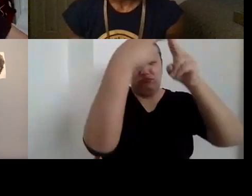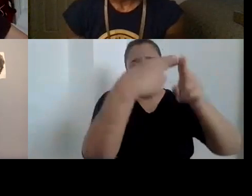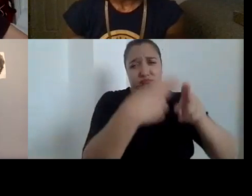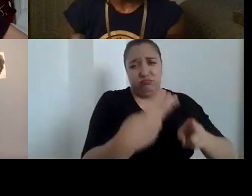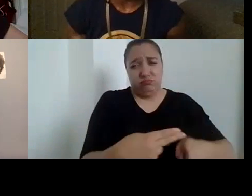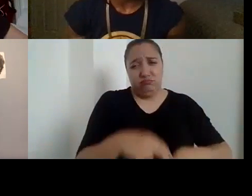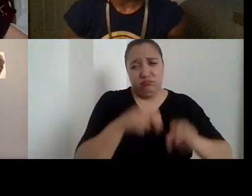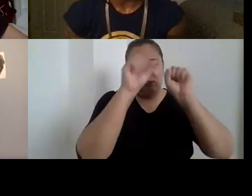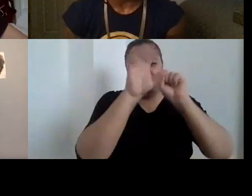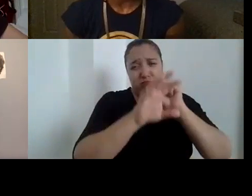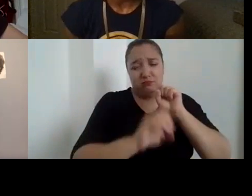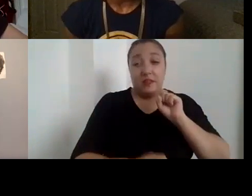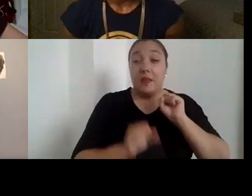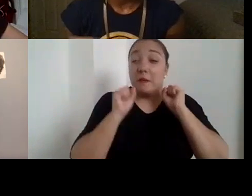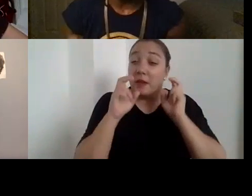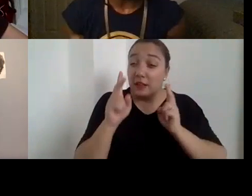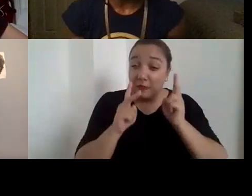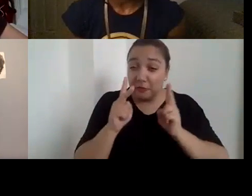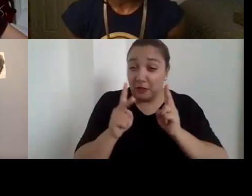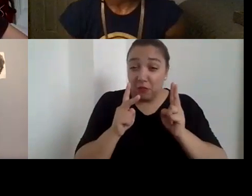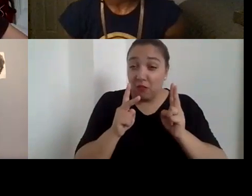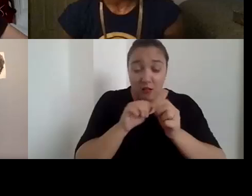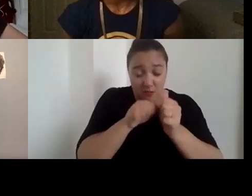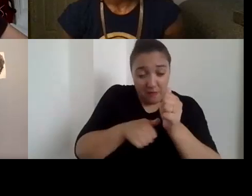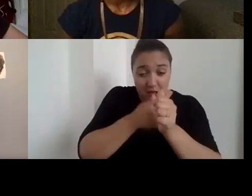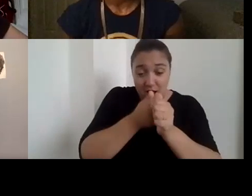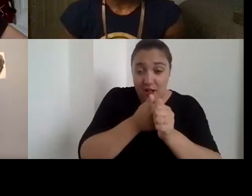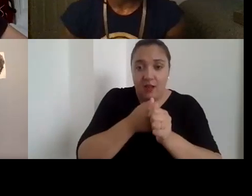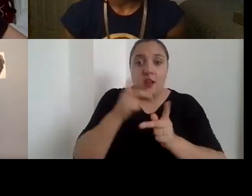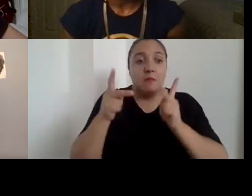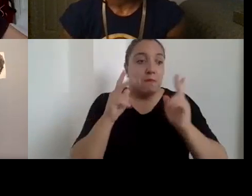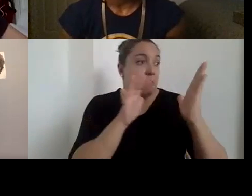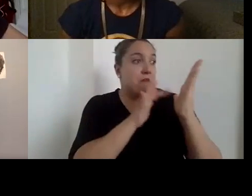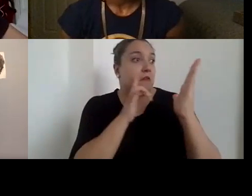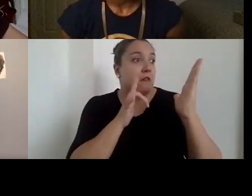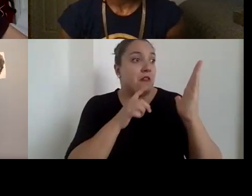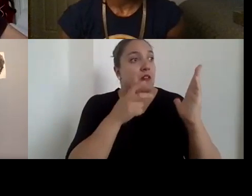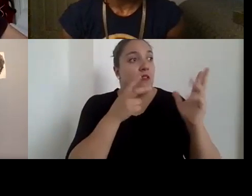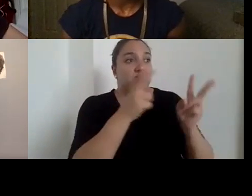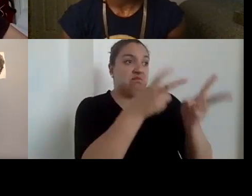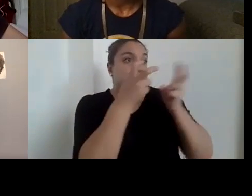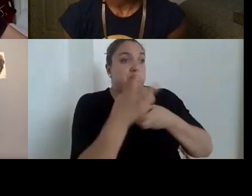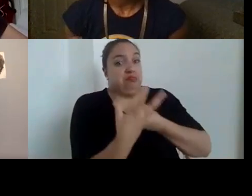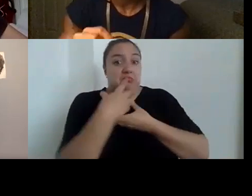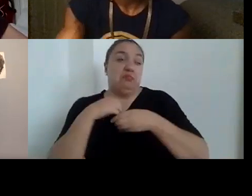that everybody sources but nobody recognizes and I'm tired of the crap. So that's what I do.